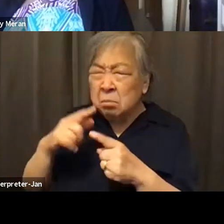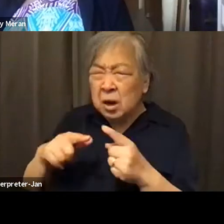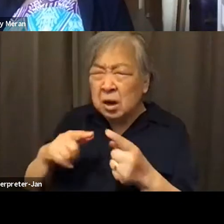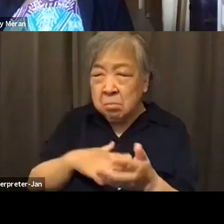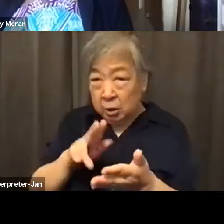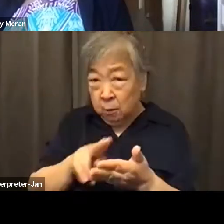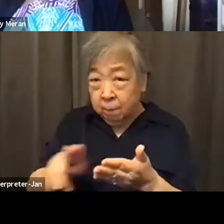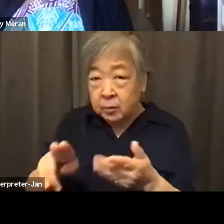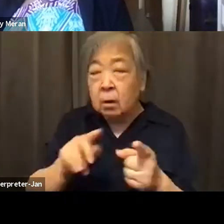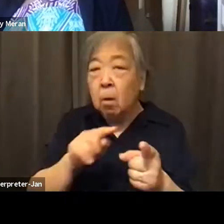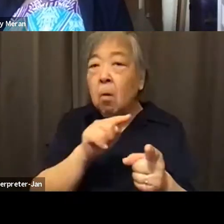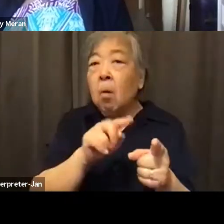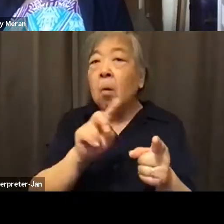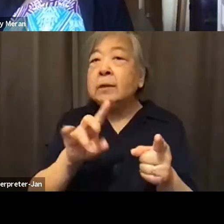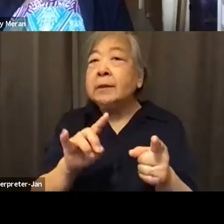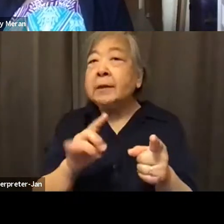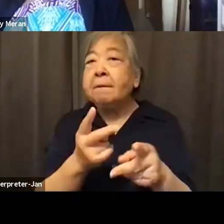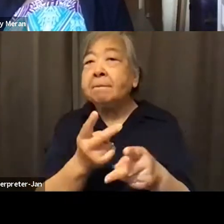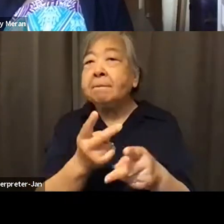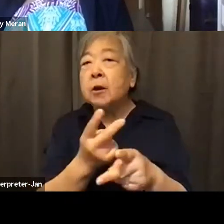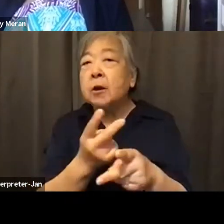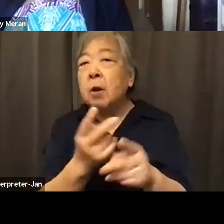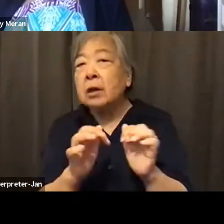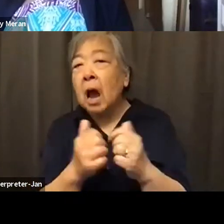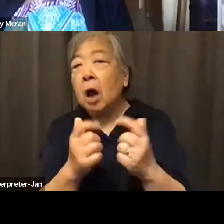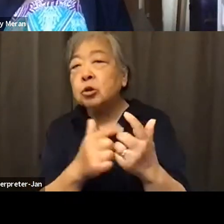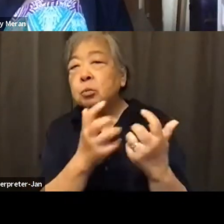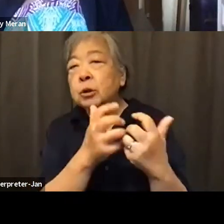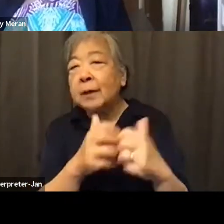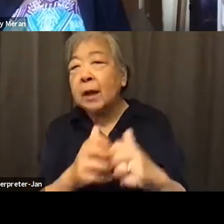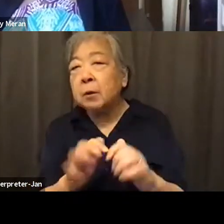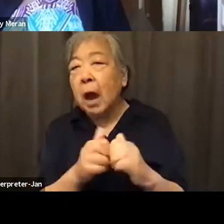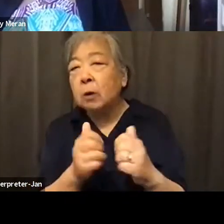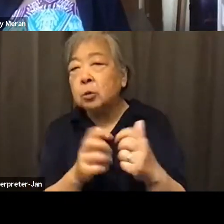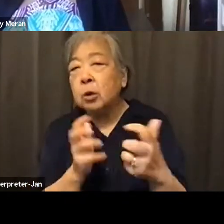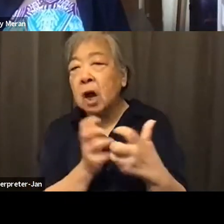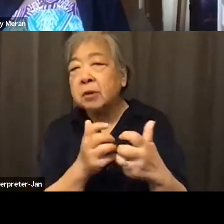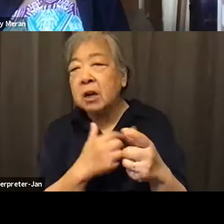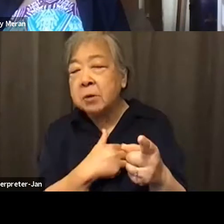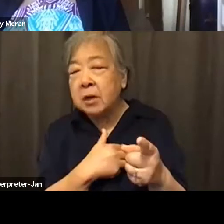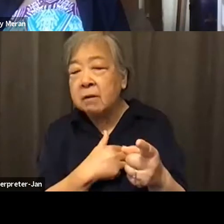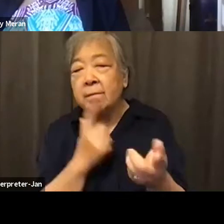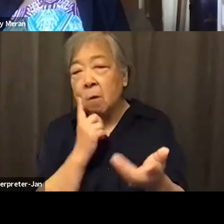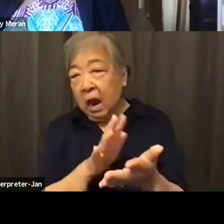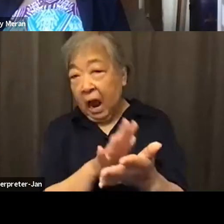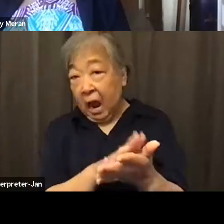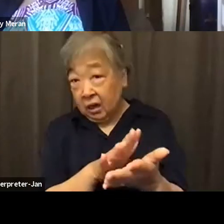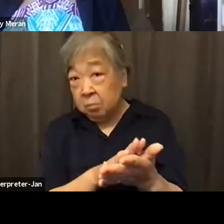figure out the logistical parts of accommodations, academic and housing accommodations in Buenos